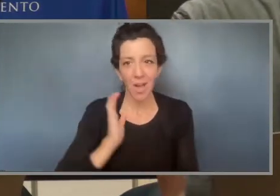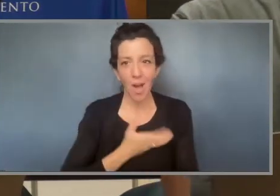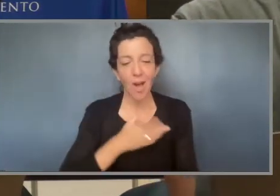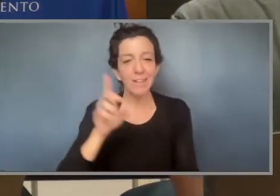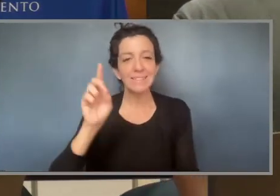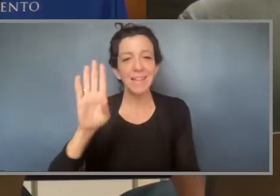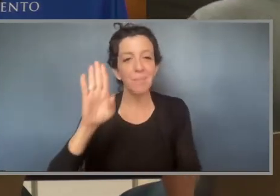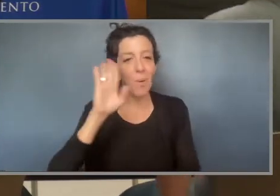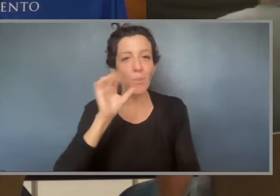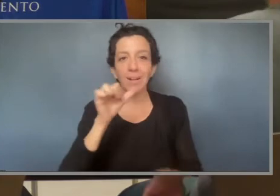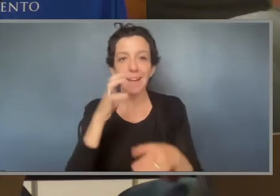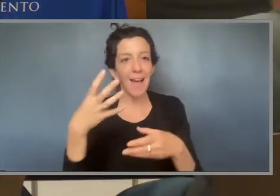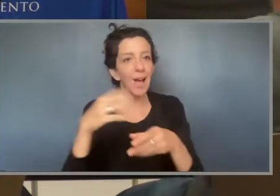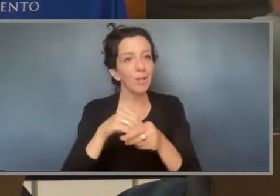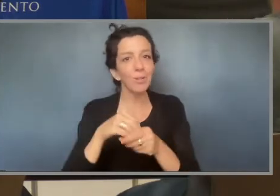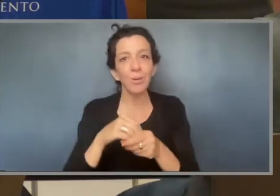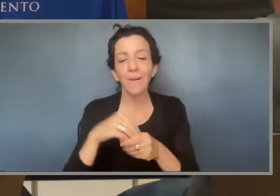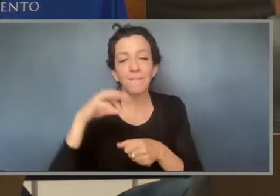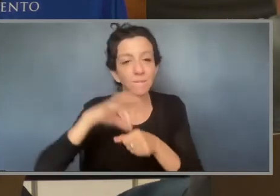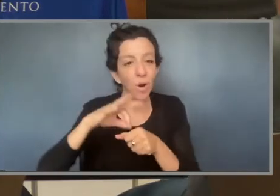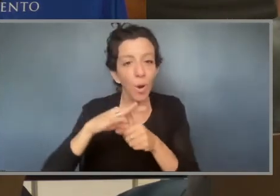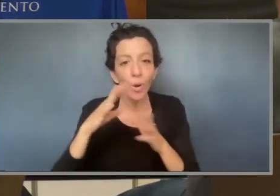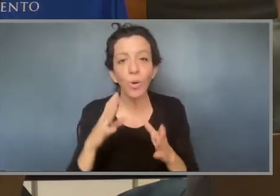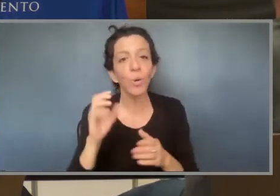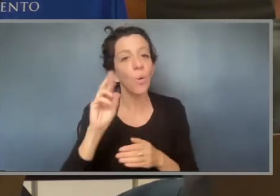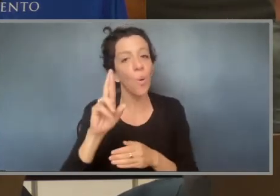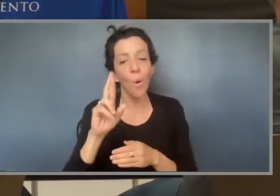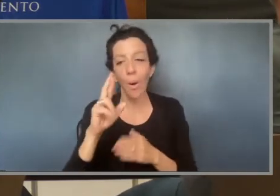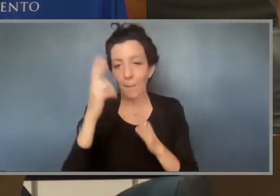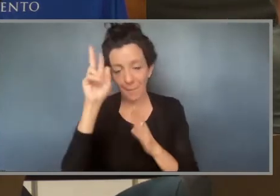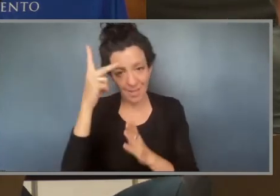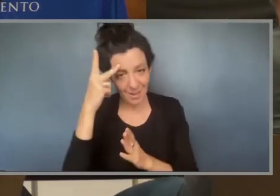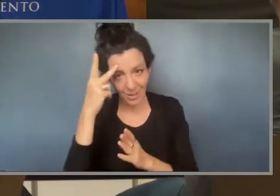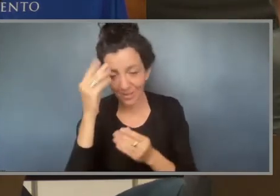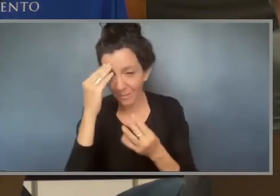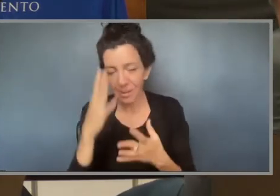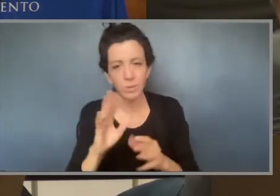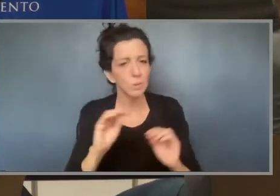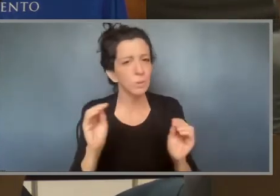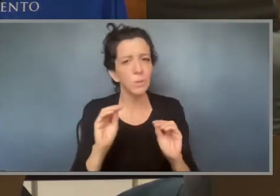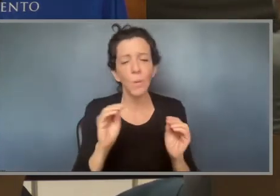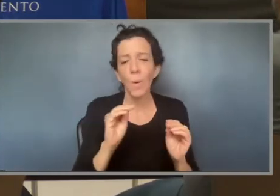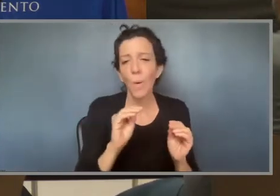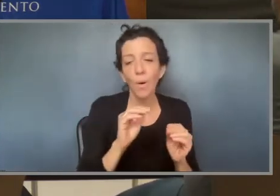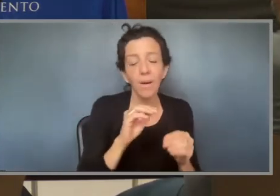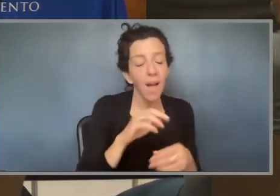Studio: All right, our database will not include any voter or political information no voter registration no election